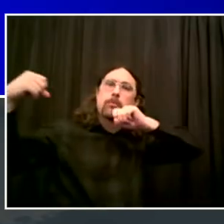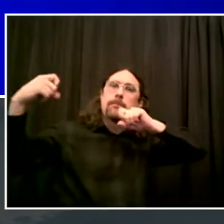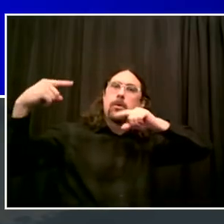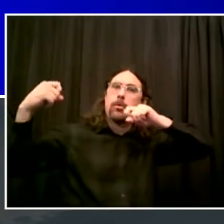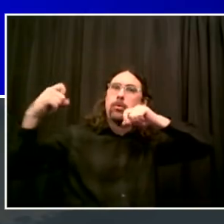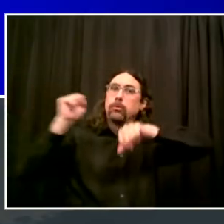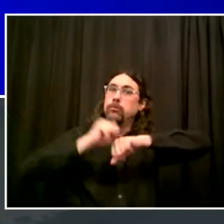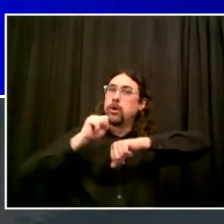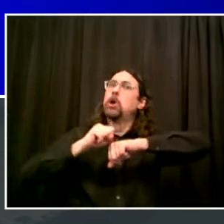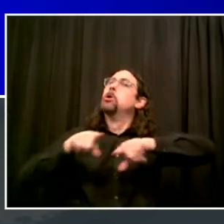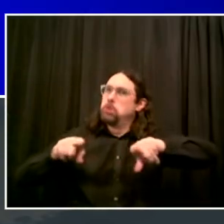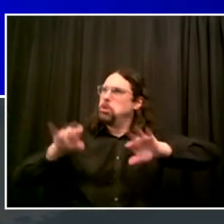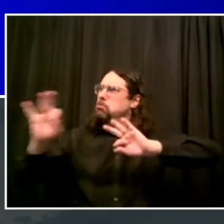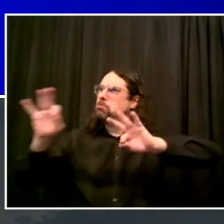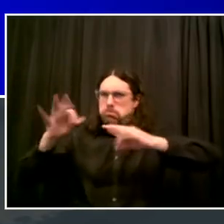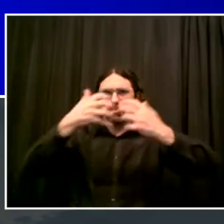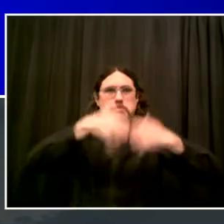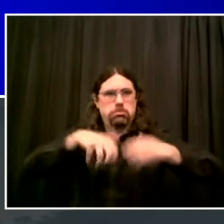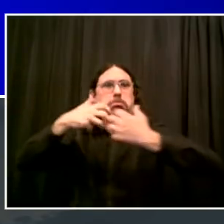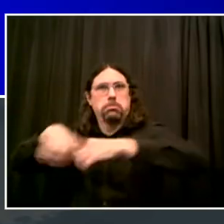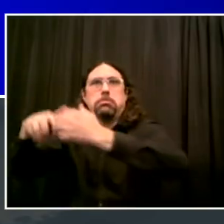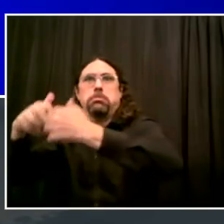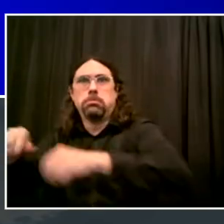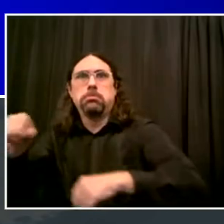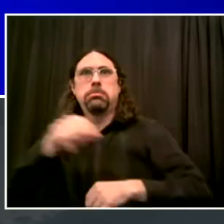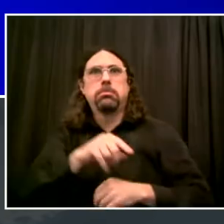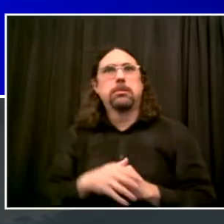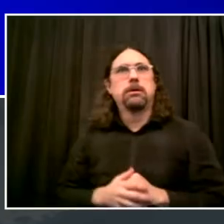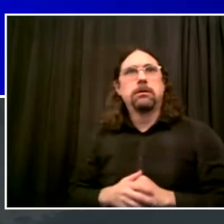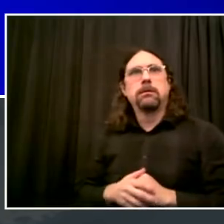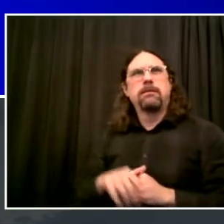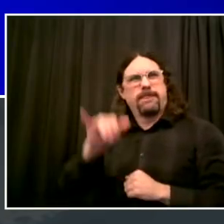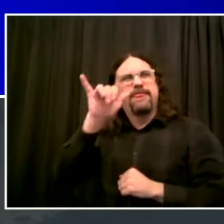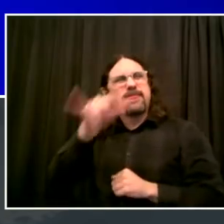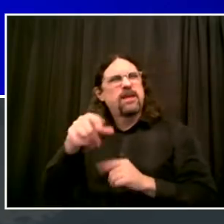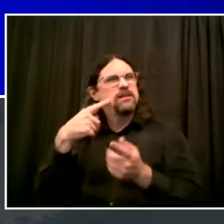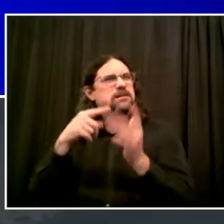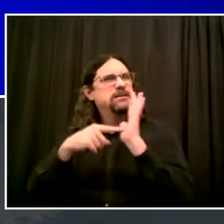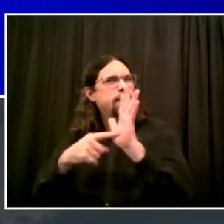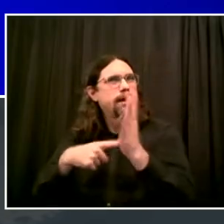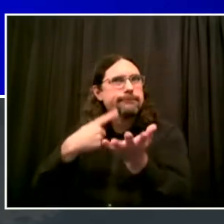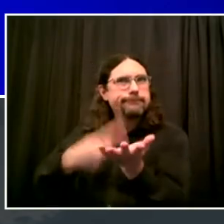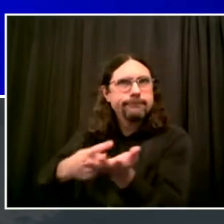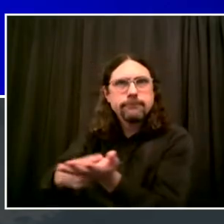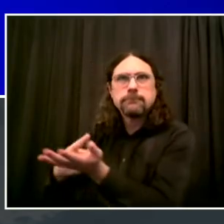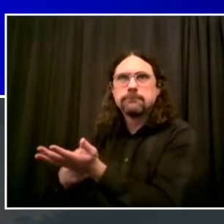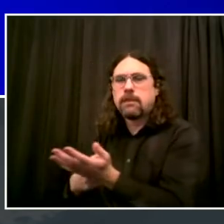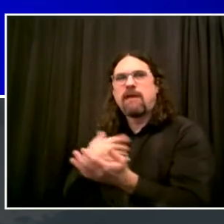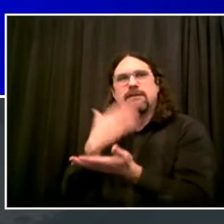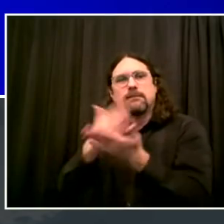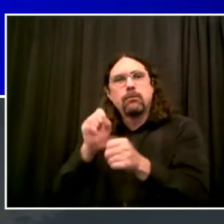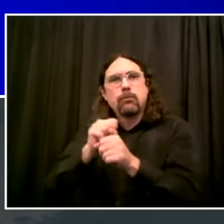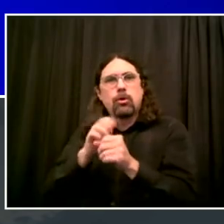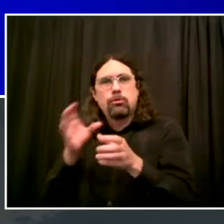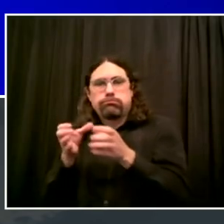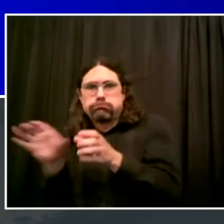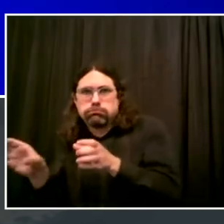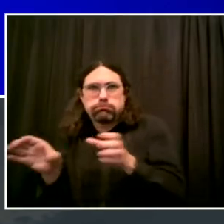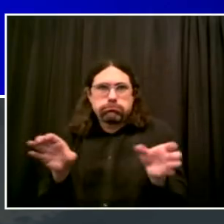THERE IS A LOT OFAADVNTAGES TO THAT BUT, TSHEE SECTORS, THEY TEND TO BE THE ONES THAT NEED